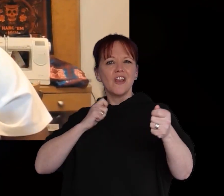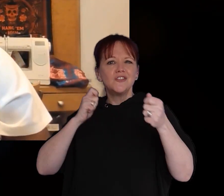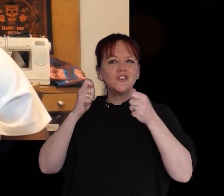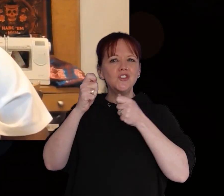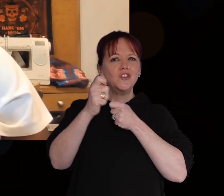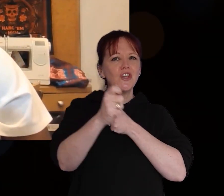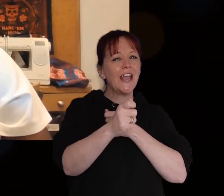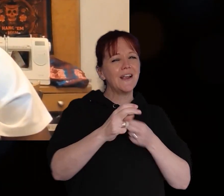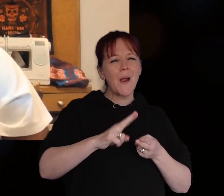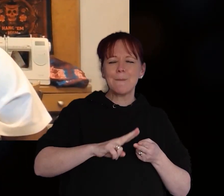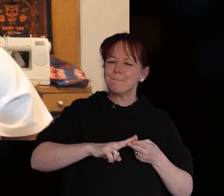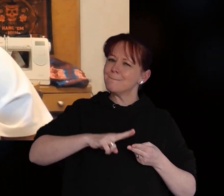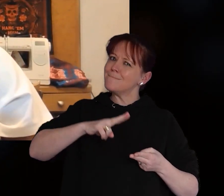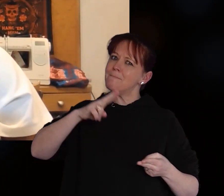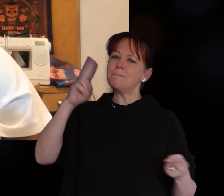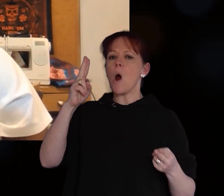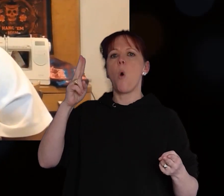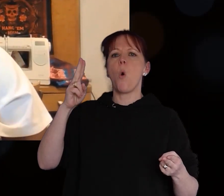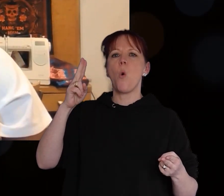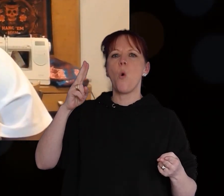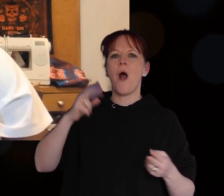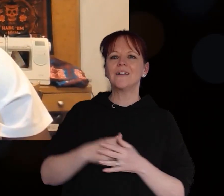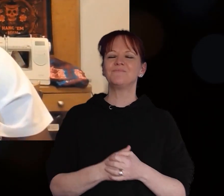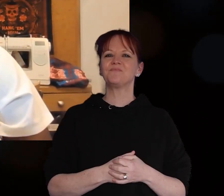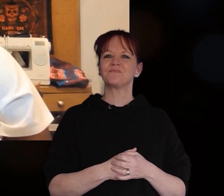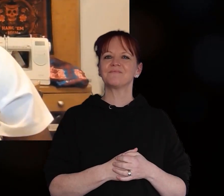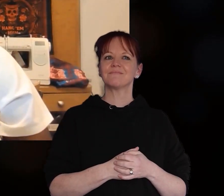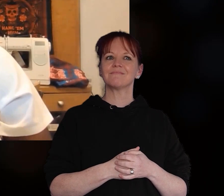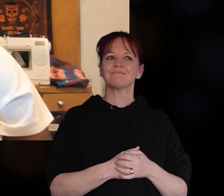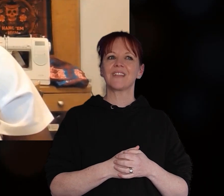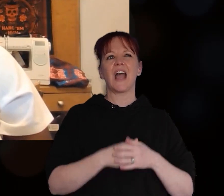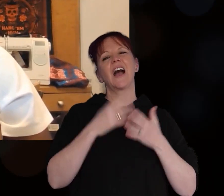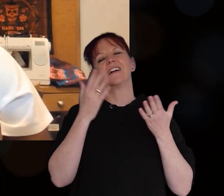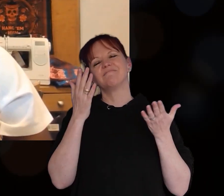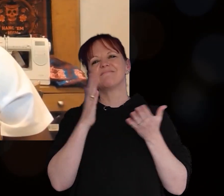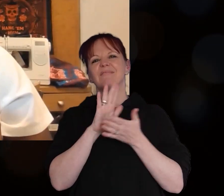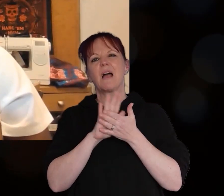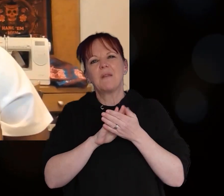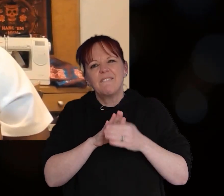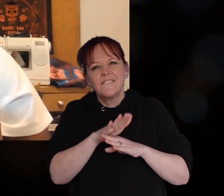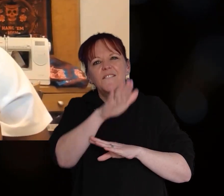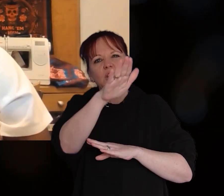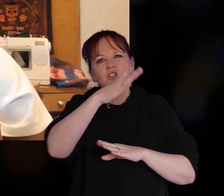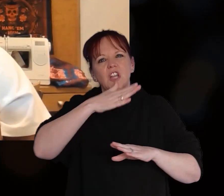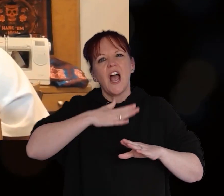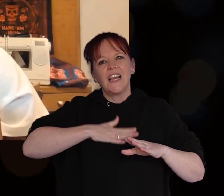and the change just over those few years has been phenomenal. We still have a long, long way to go